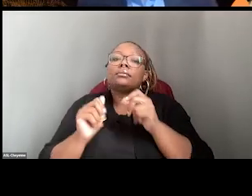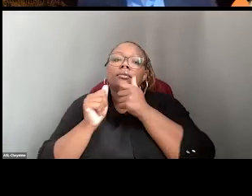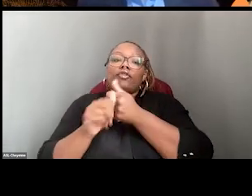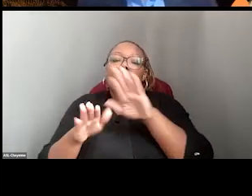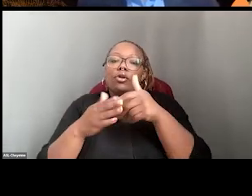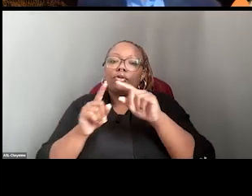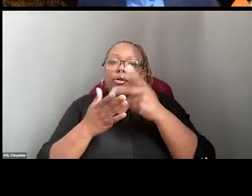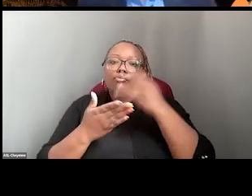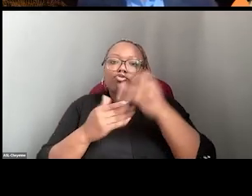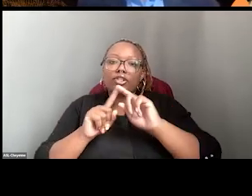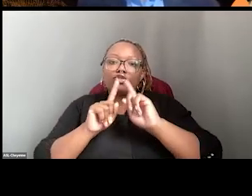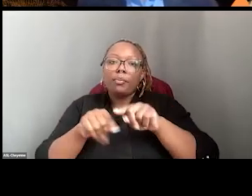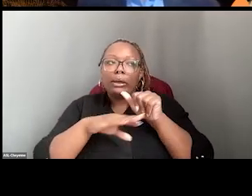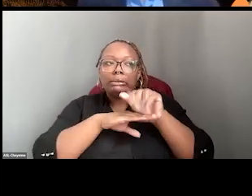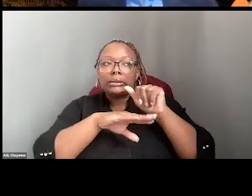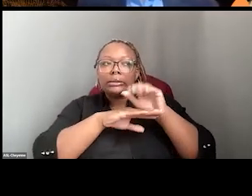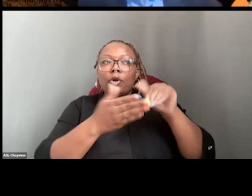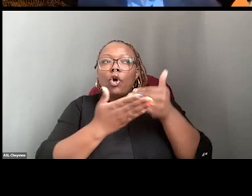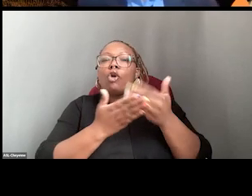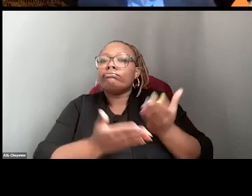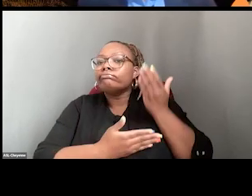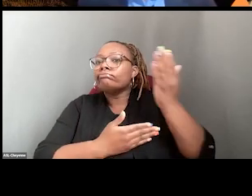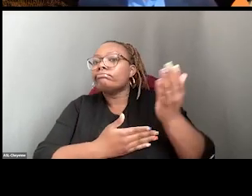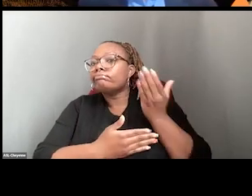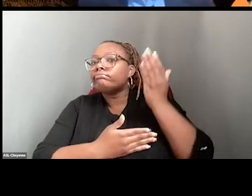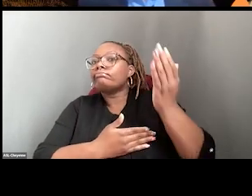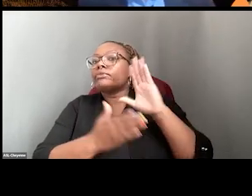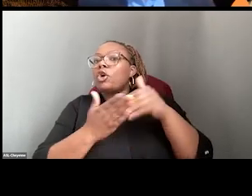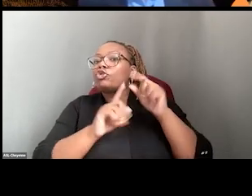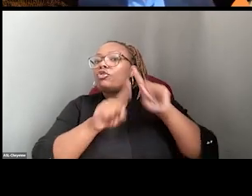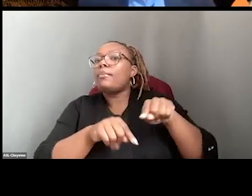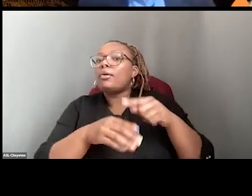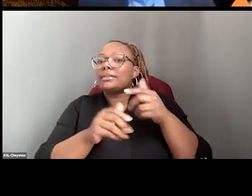or those reports submitted in a timely fashion, as I've already talked about earlier in the presentation.